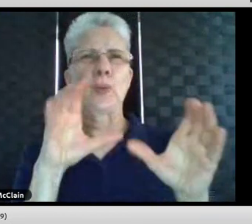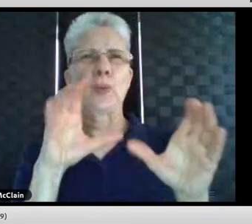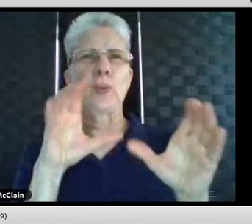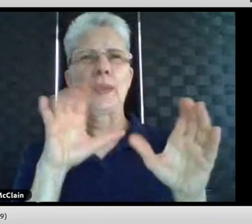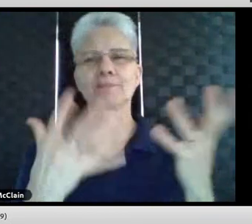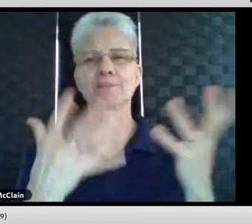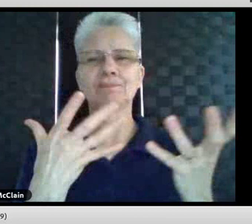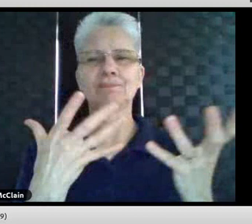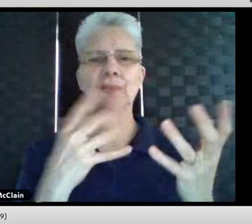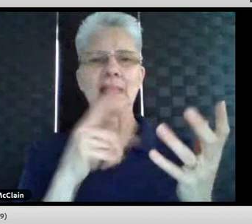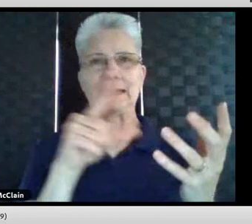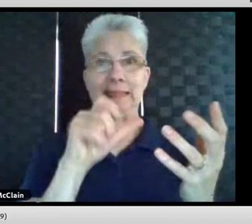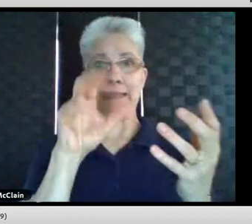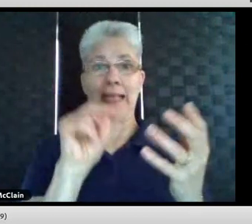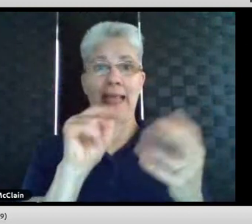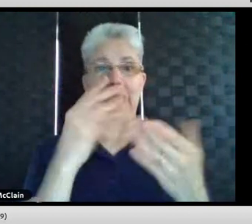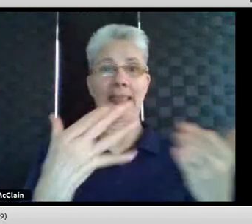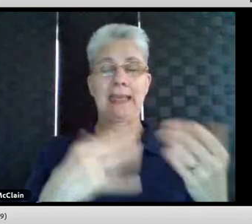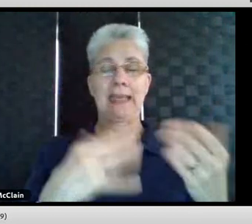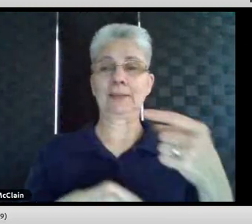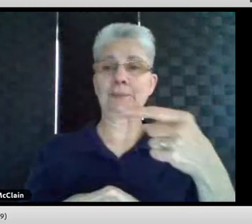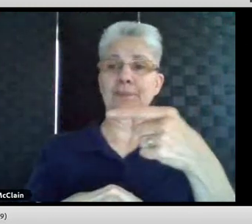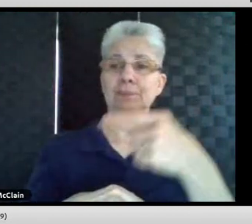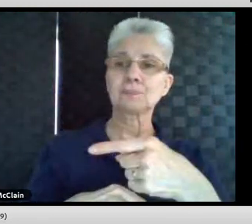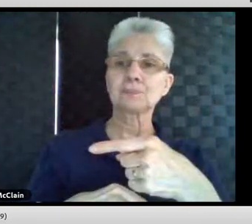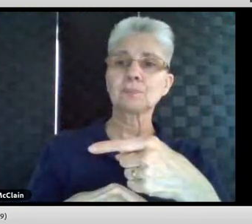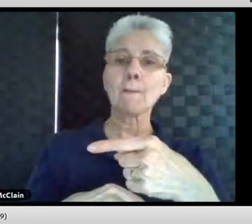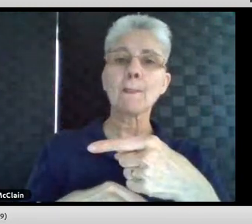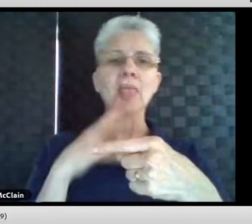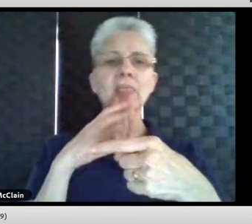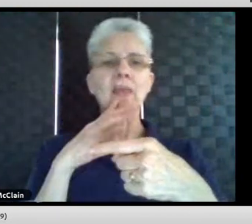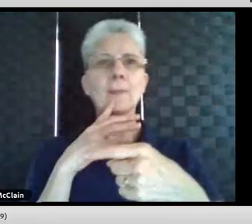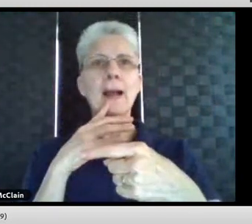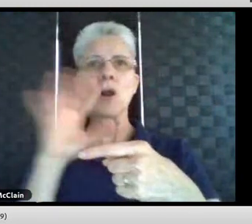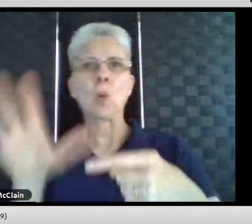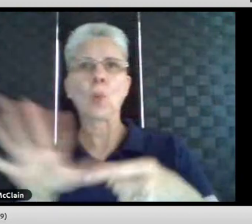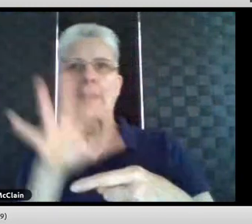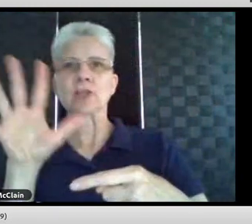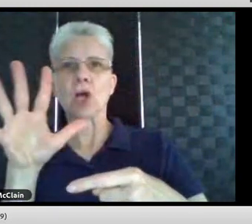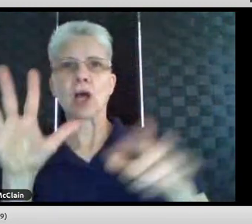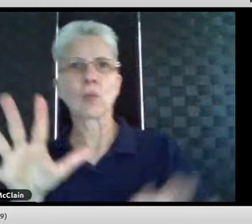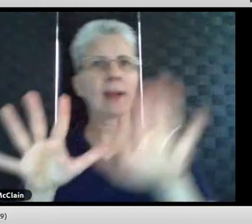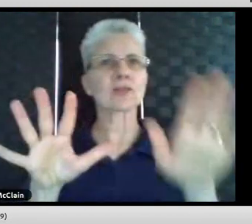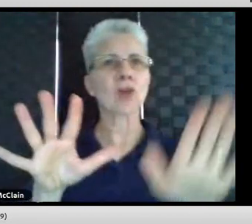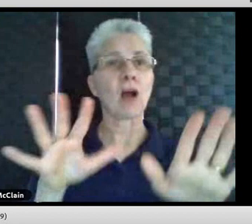Zen kind of, you know, like when you think about, "Wax on, wax off," with "Karate Kid," if you remember that movie.